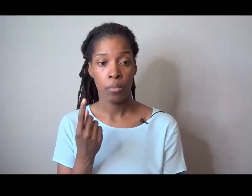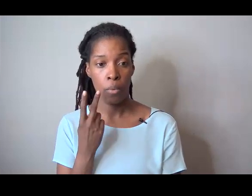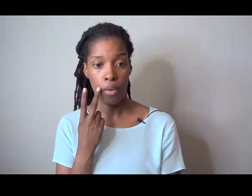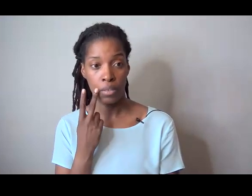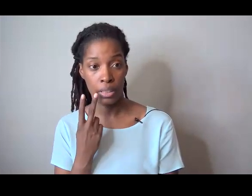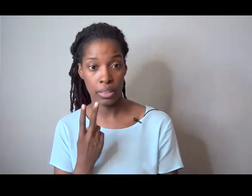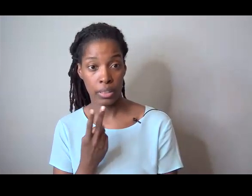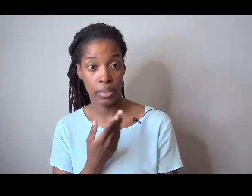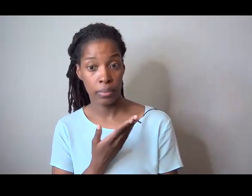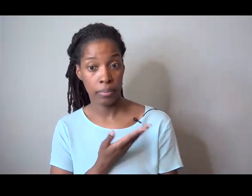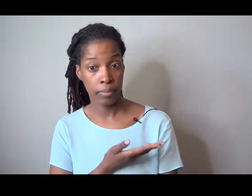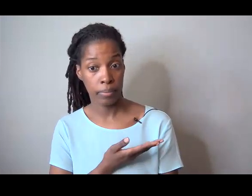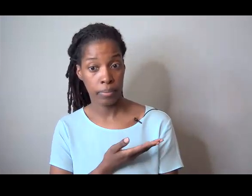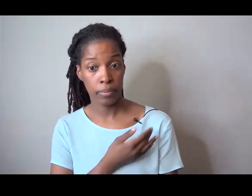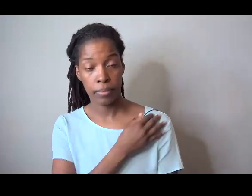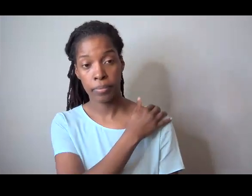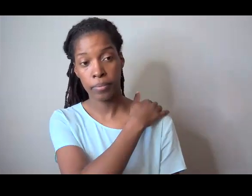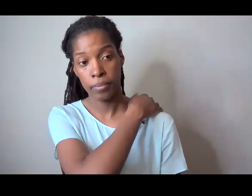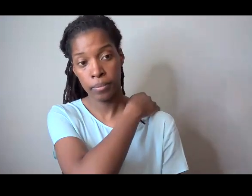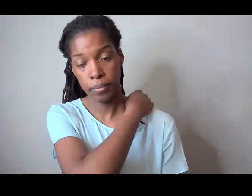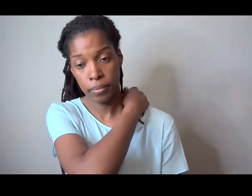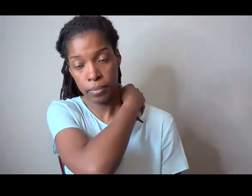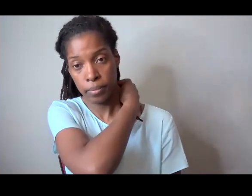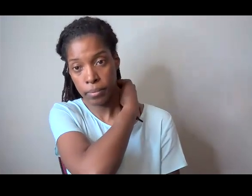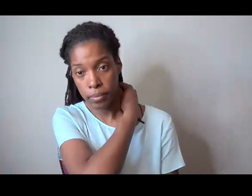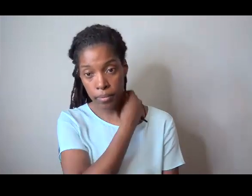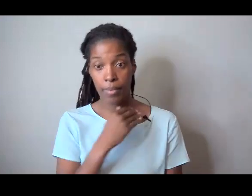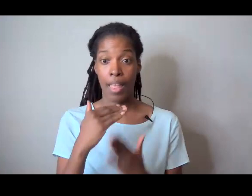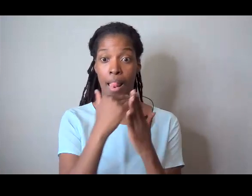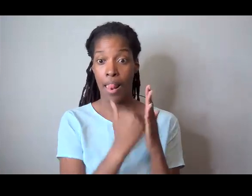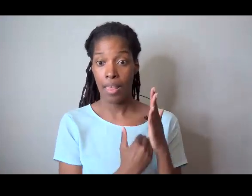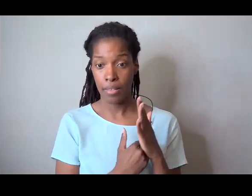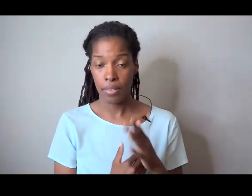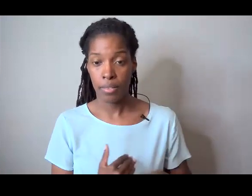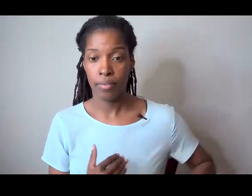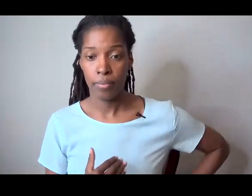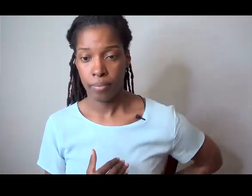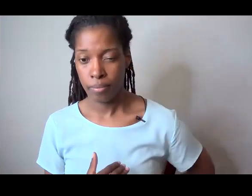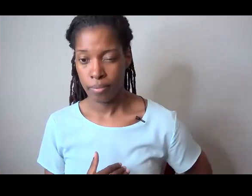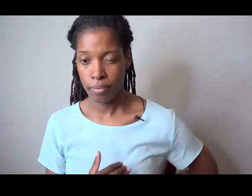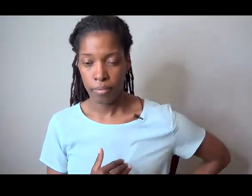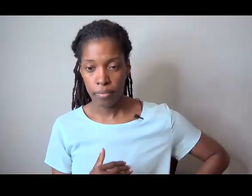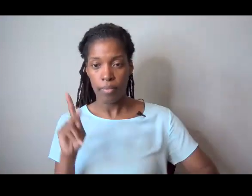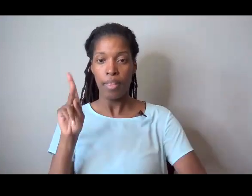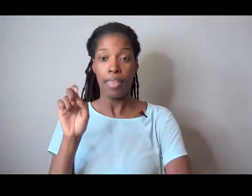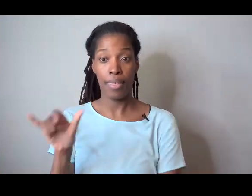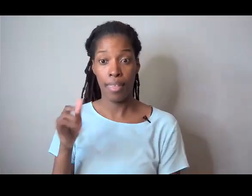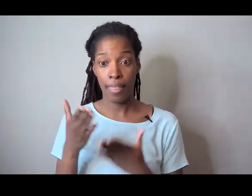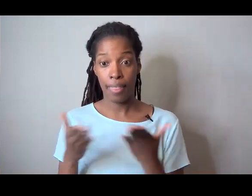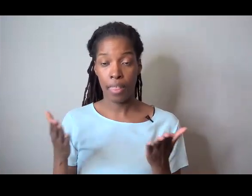I actually have for you a list of kind of the key things and I've broken it into two chunks.